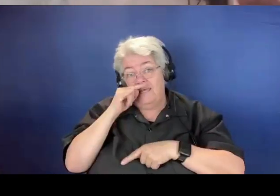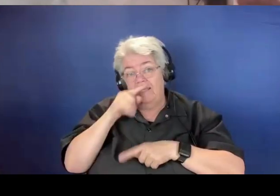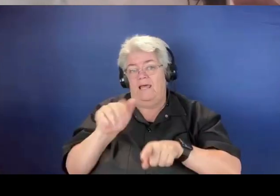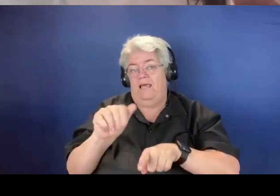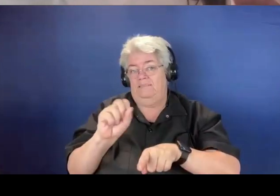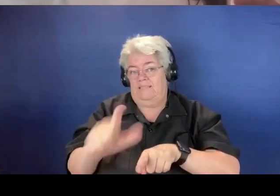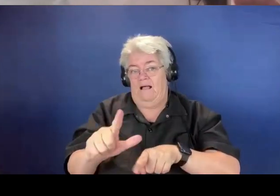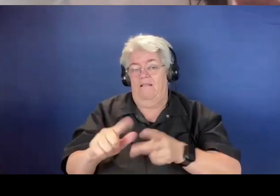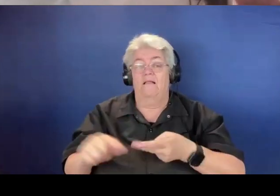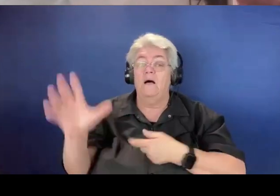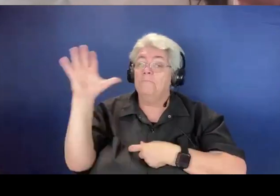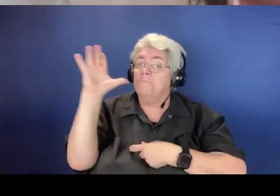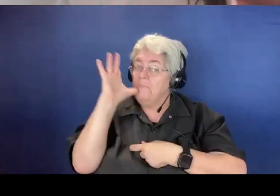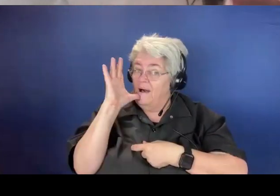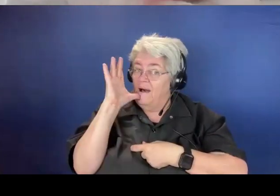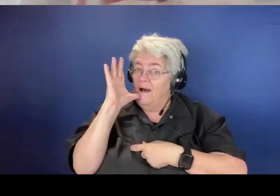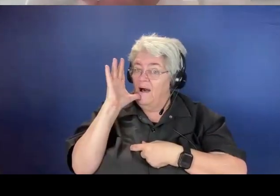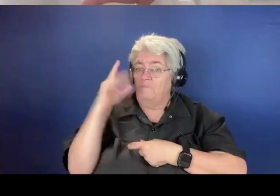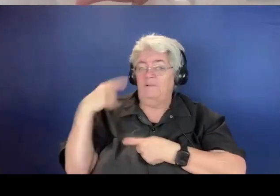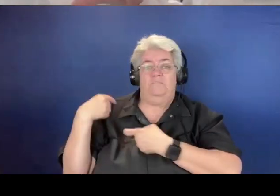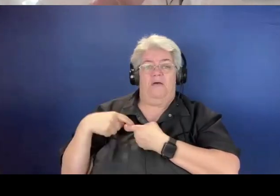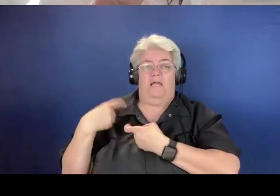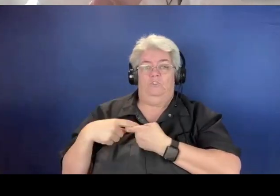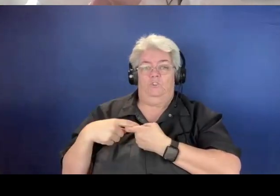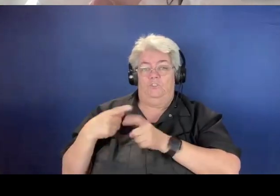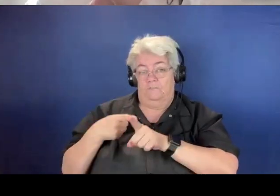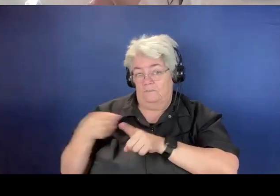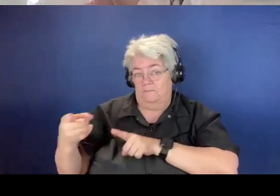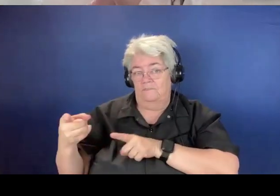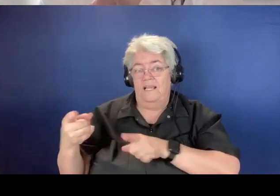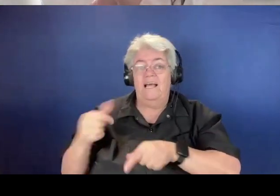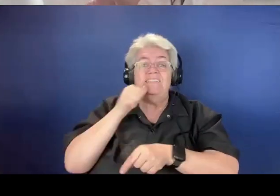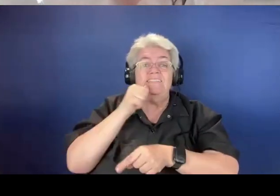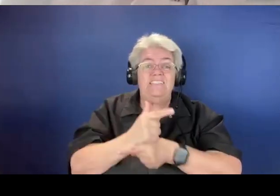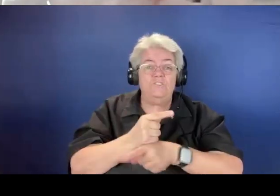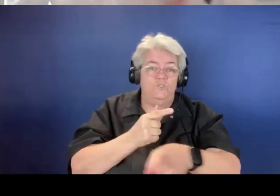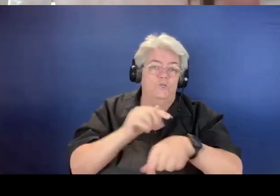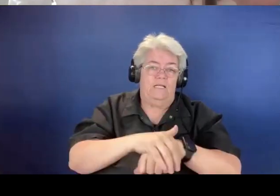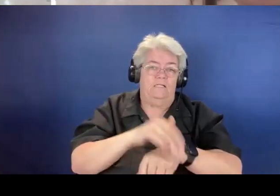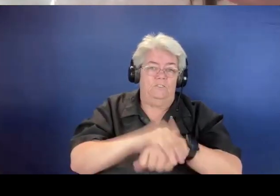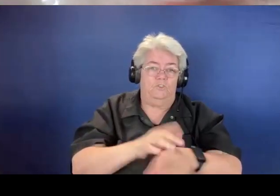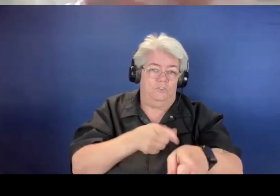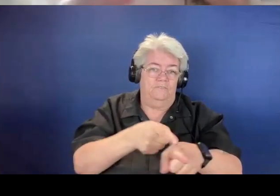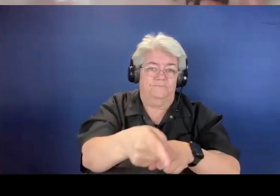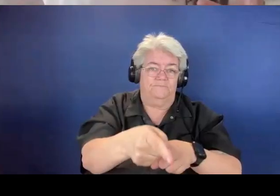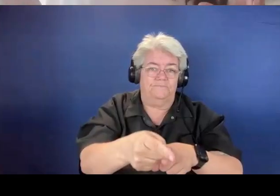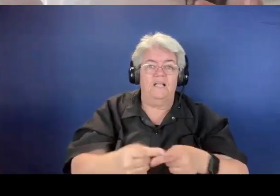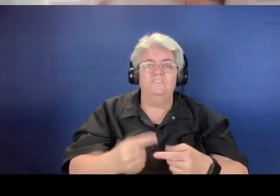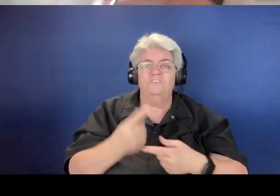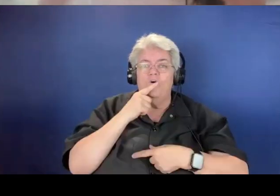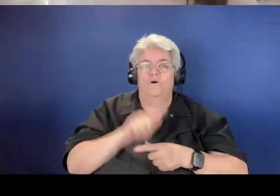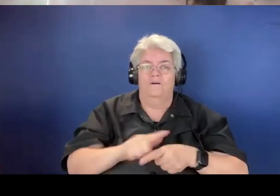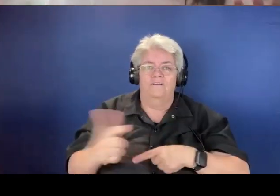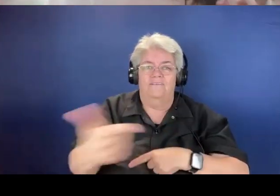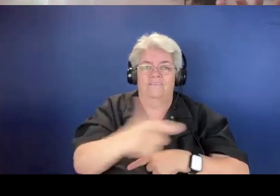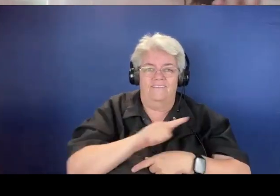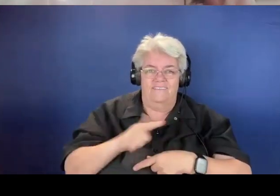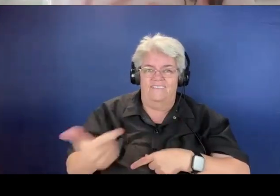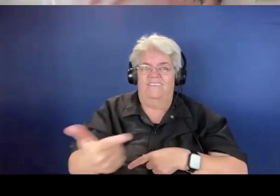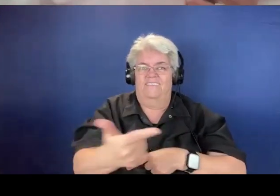the mom was primarily Spanish speaking and the sister was primarily English speaking. So, it was a really interesting dynamic, but we got it done.